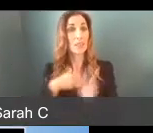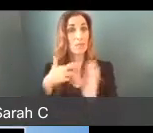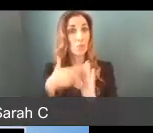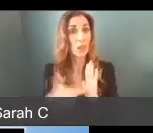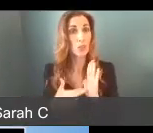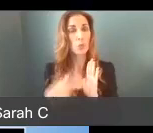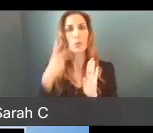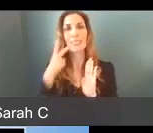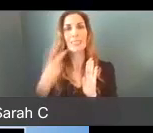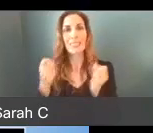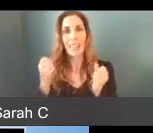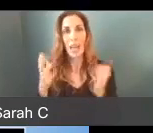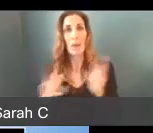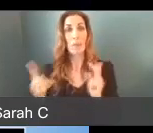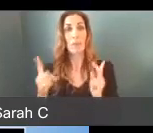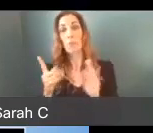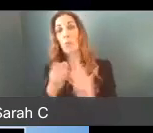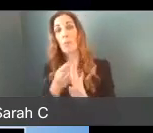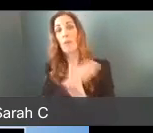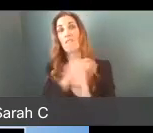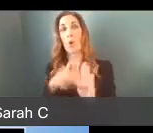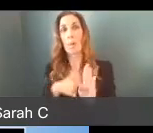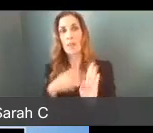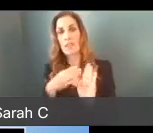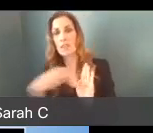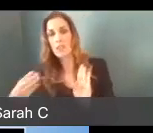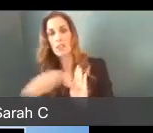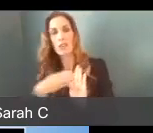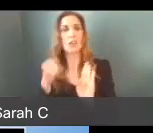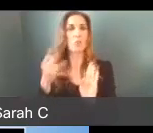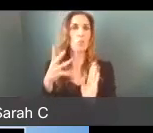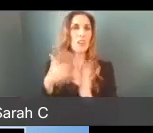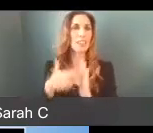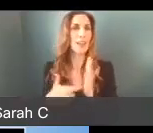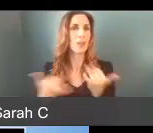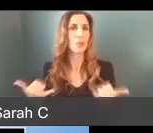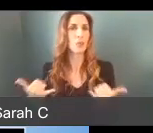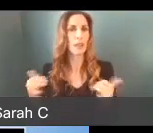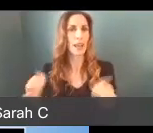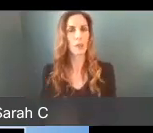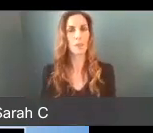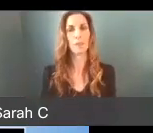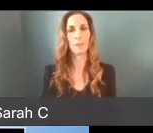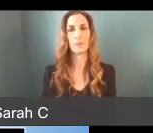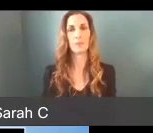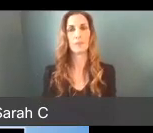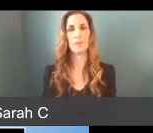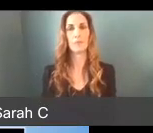people are ahead of you and what dates we are registering from and as I said earlier, currently